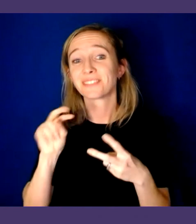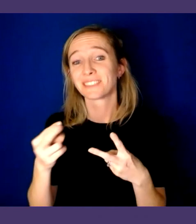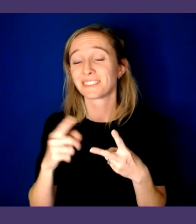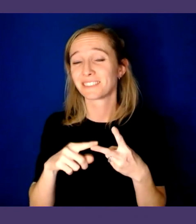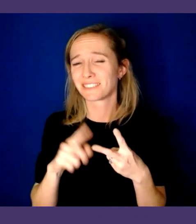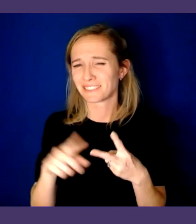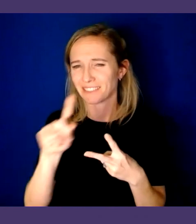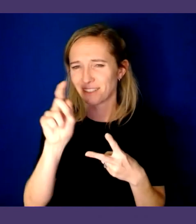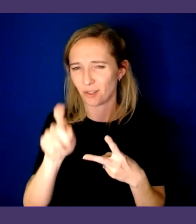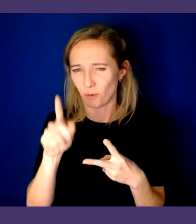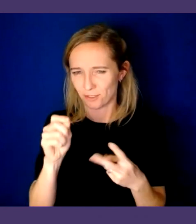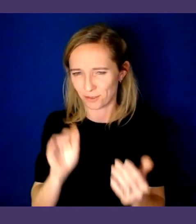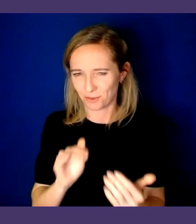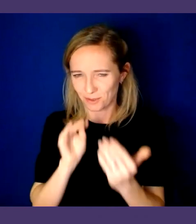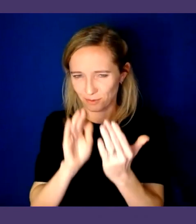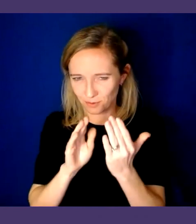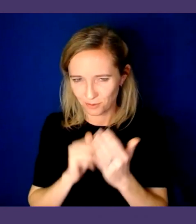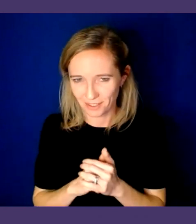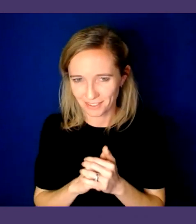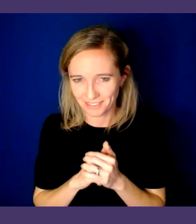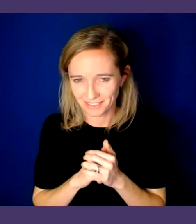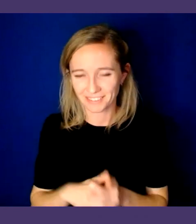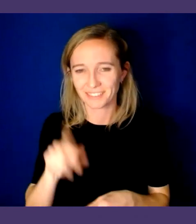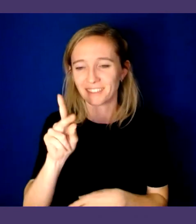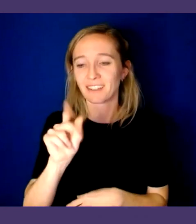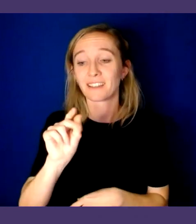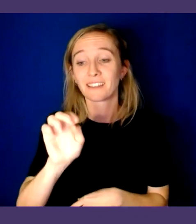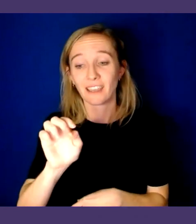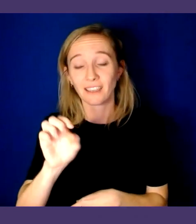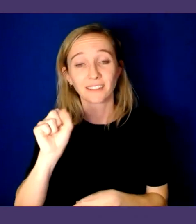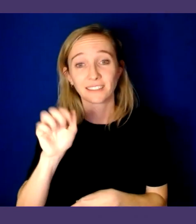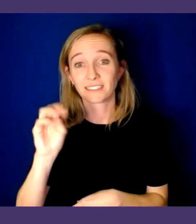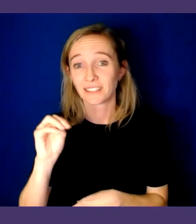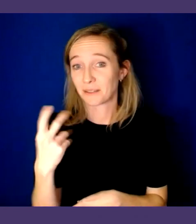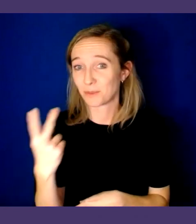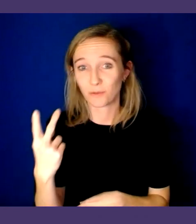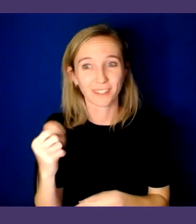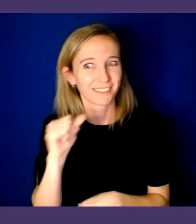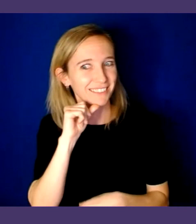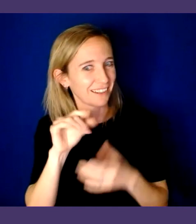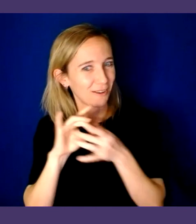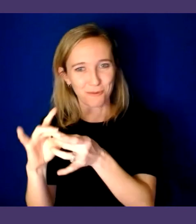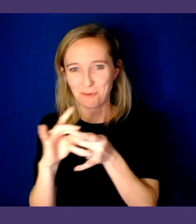and Kate and Sam and I did not coordinate this, so it's like fun this came up.